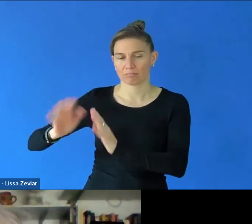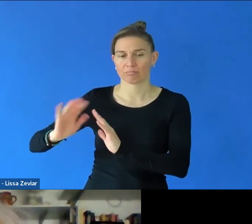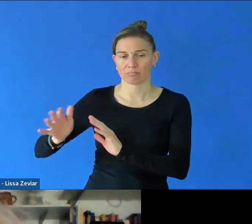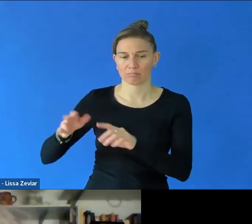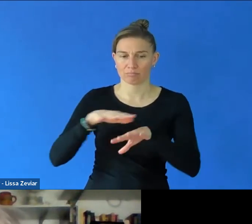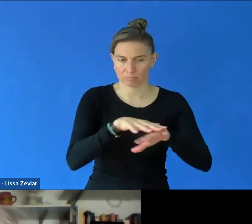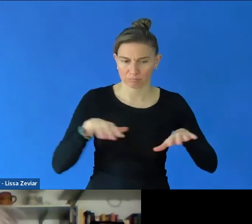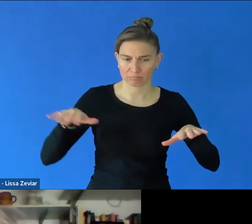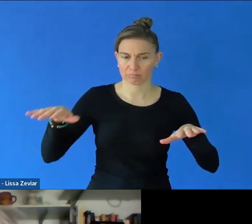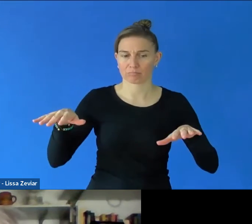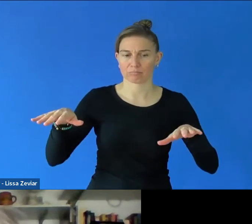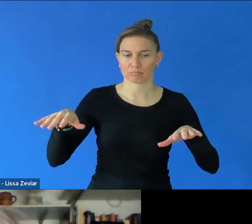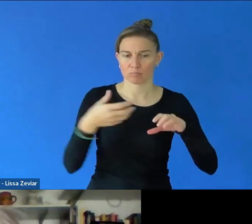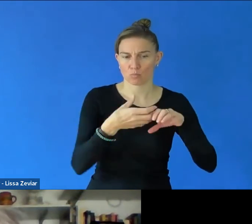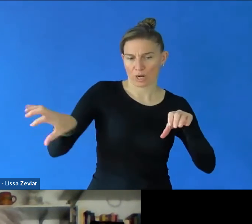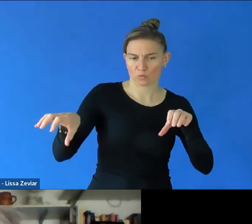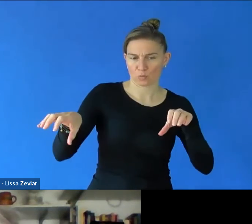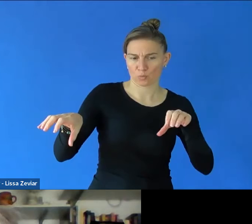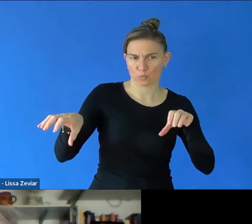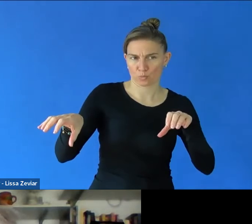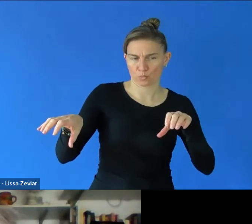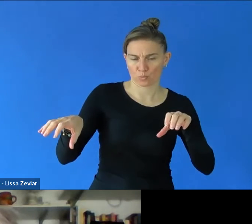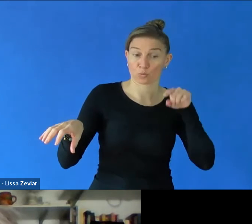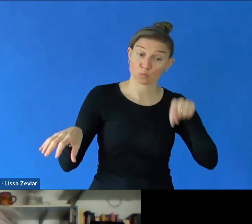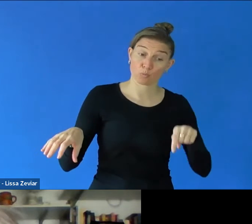So, the main room will be BBDN discussing private sector